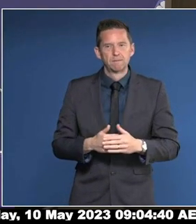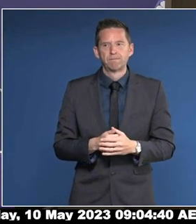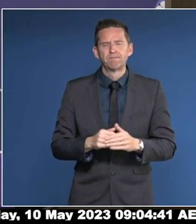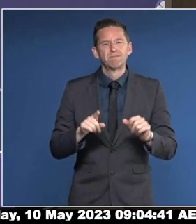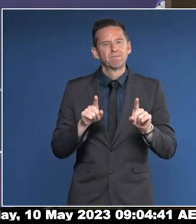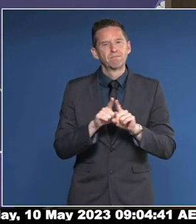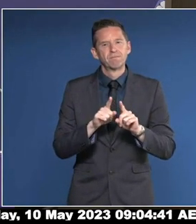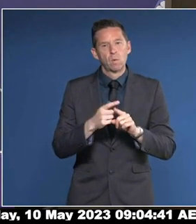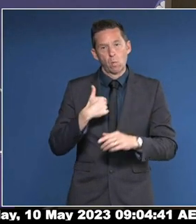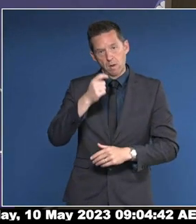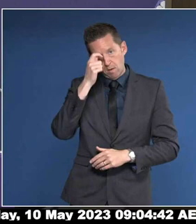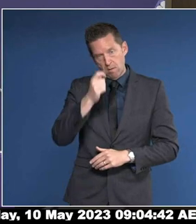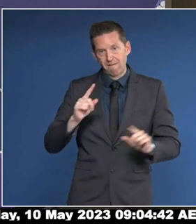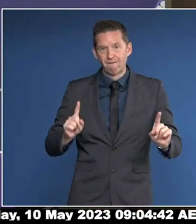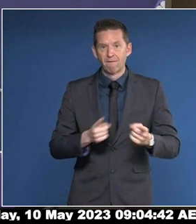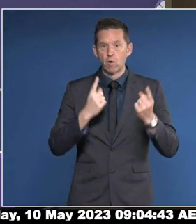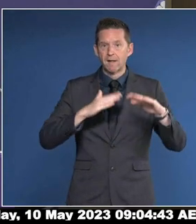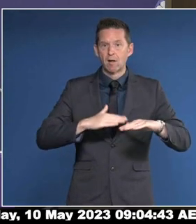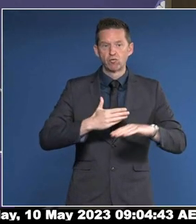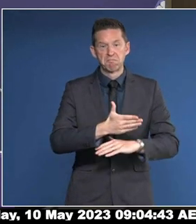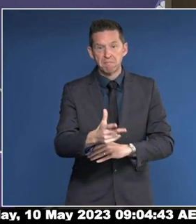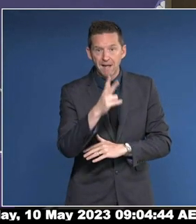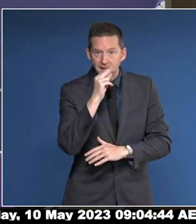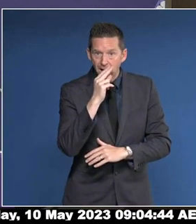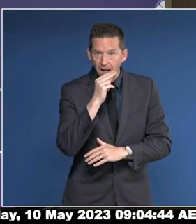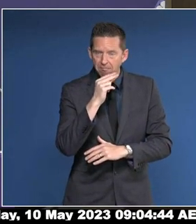First Nations young people who one day will take their place as Elders.